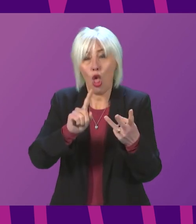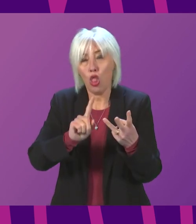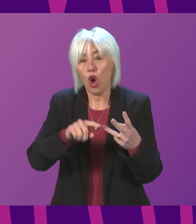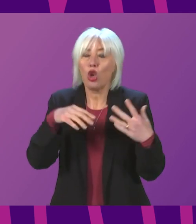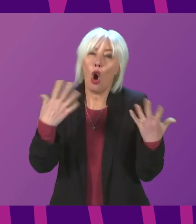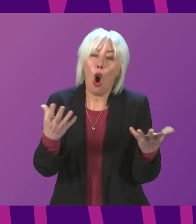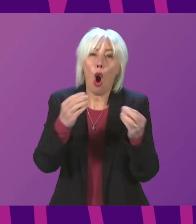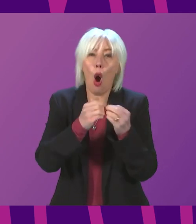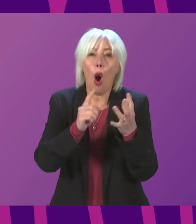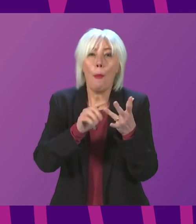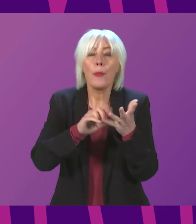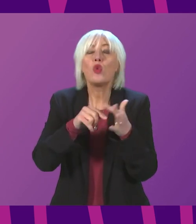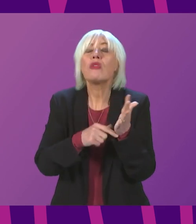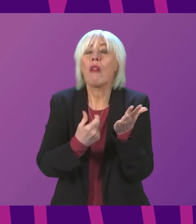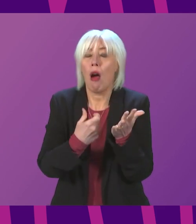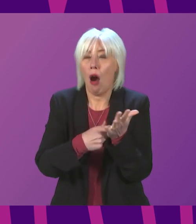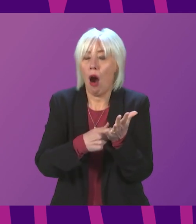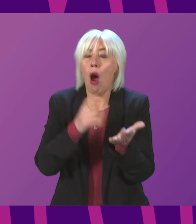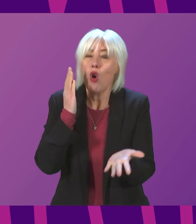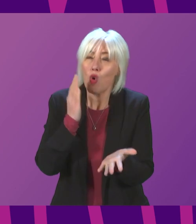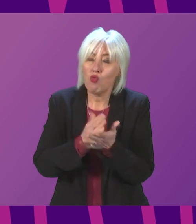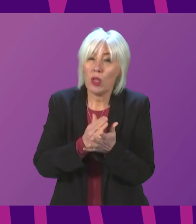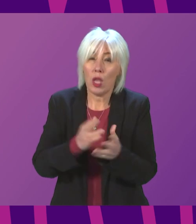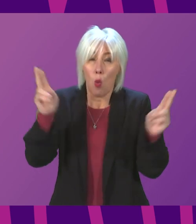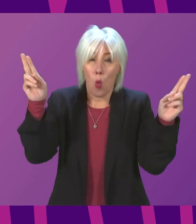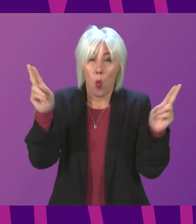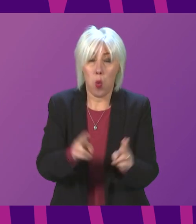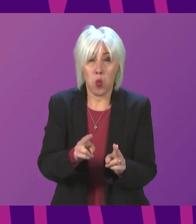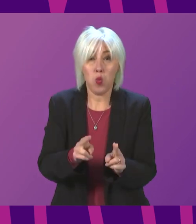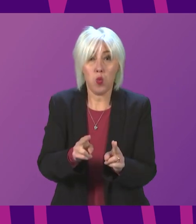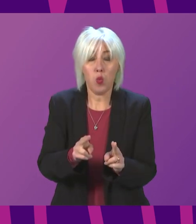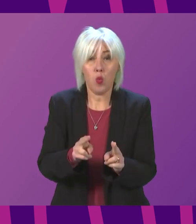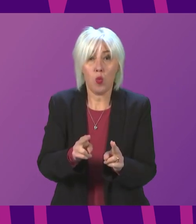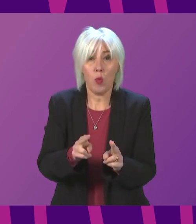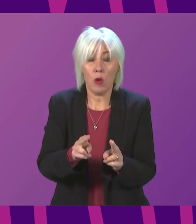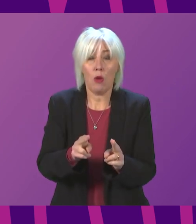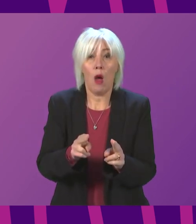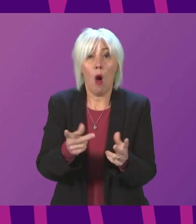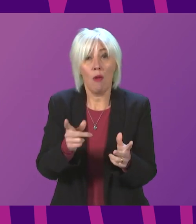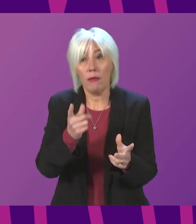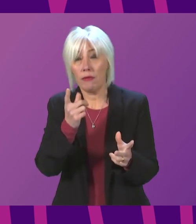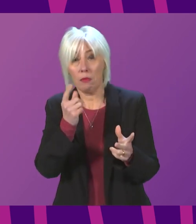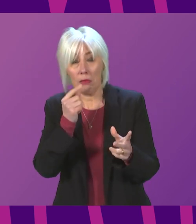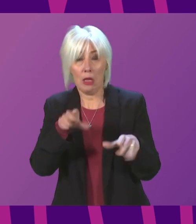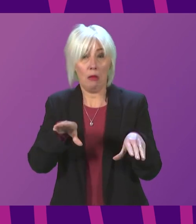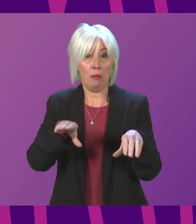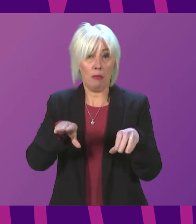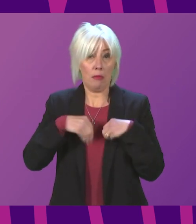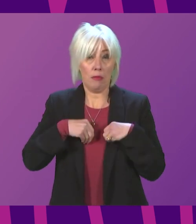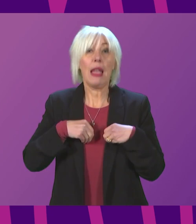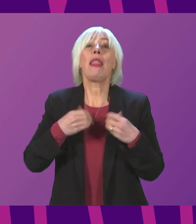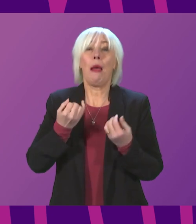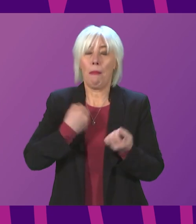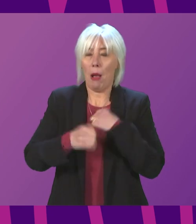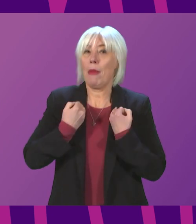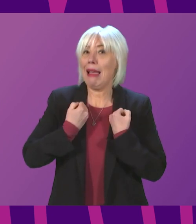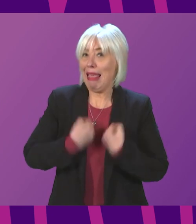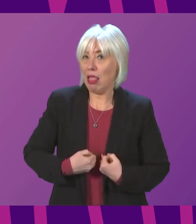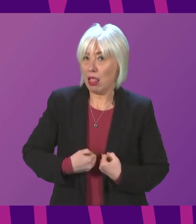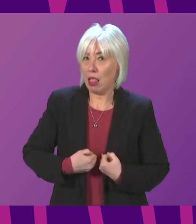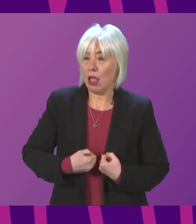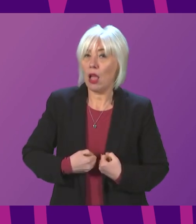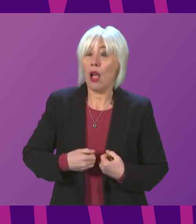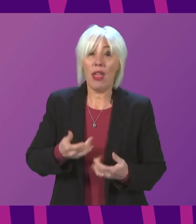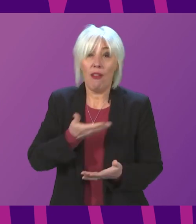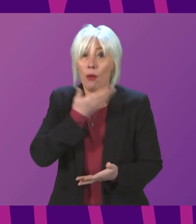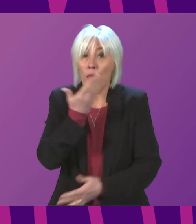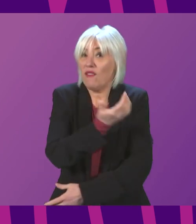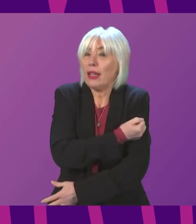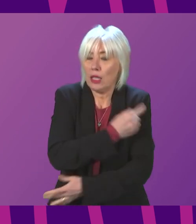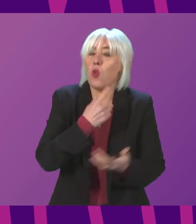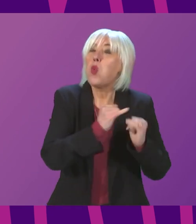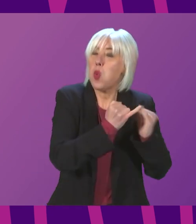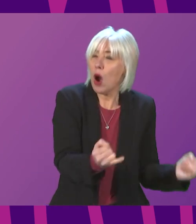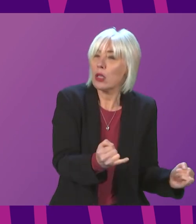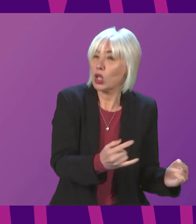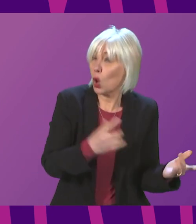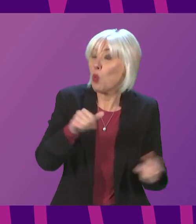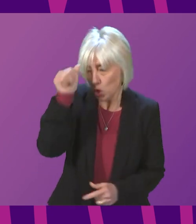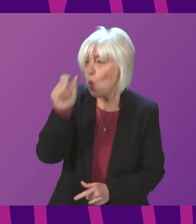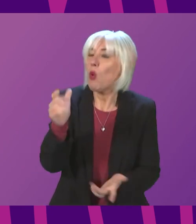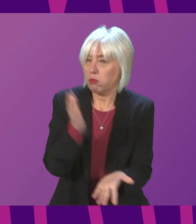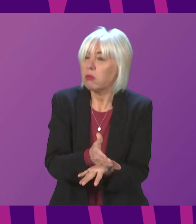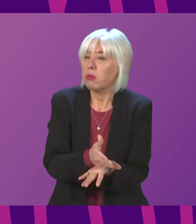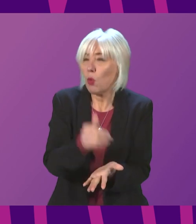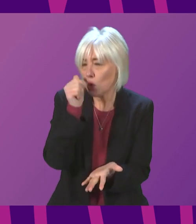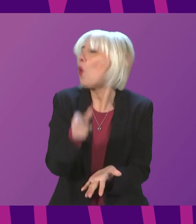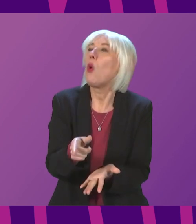of the vaccine significantly reduces the likelihood of becoming seriously ill. I will check the